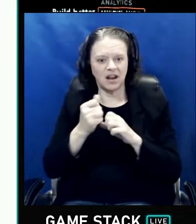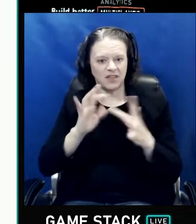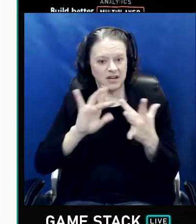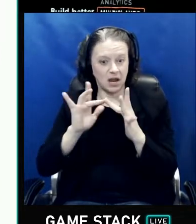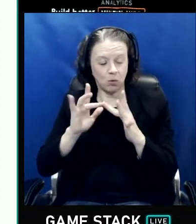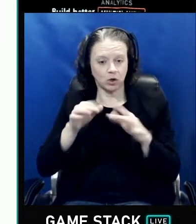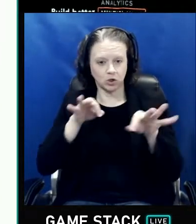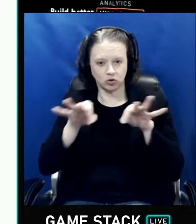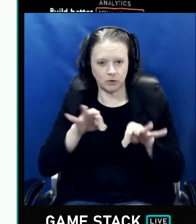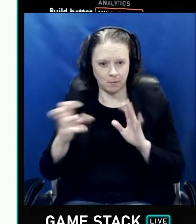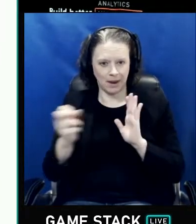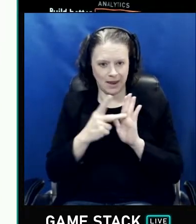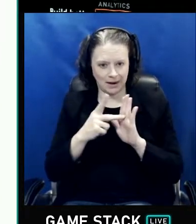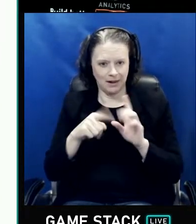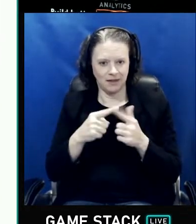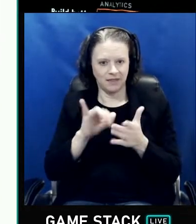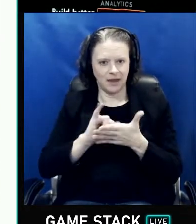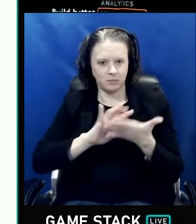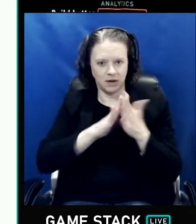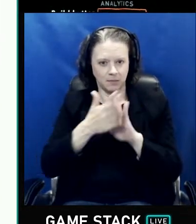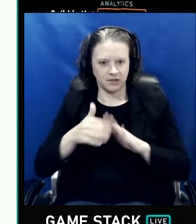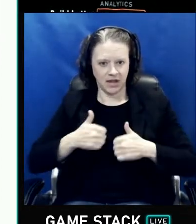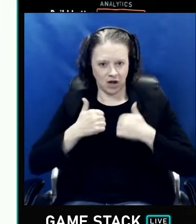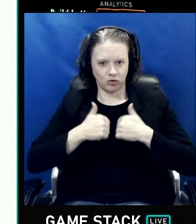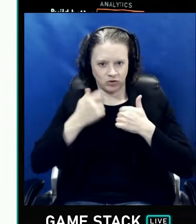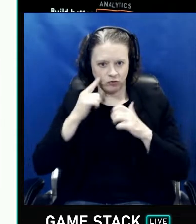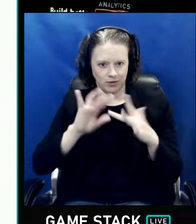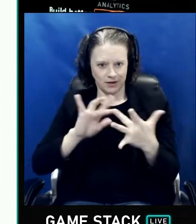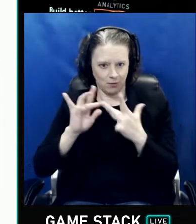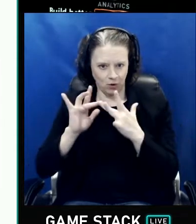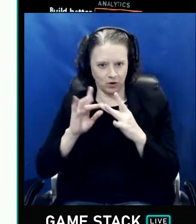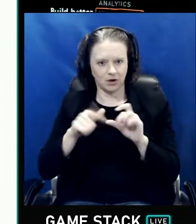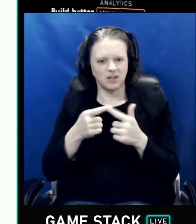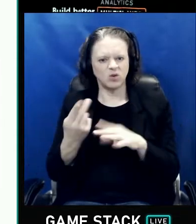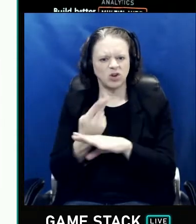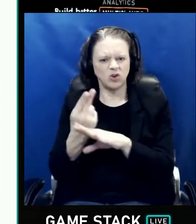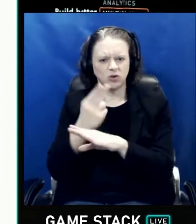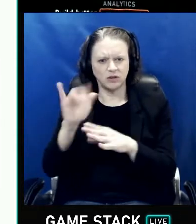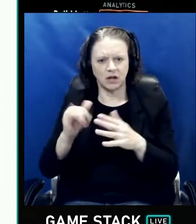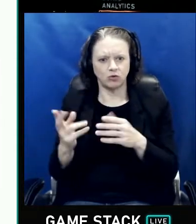address for that network, which you can then use to join networks or have others join that network.